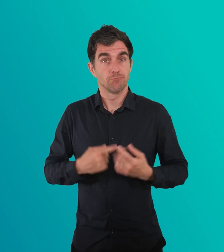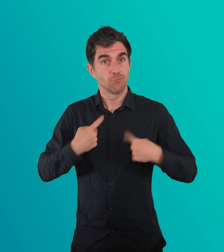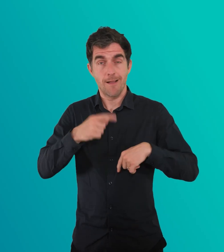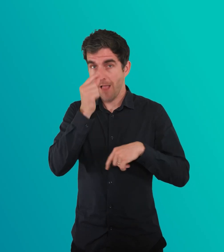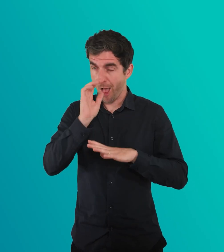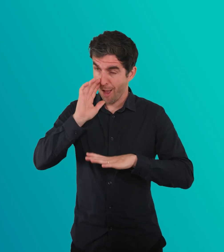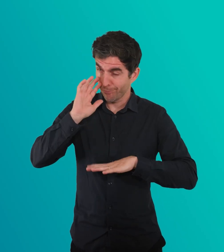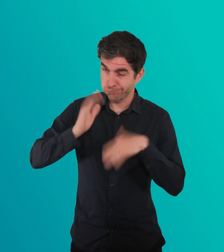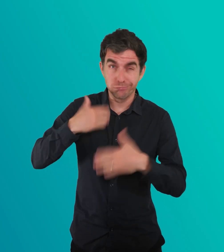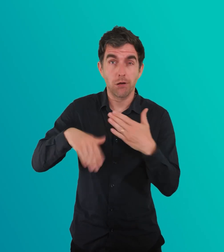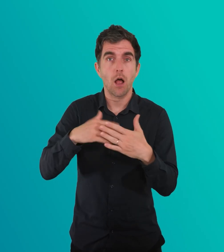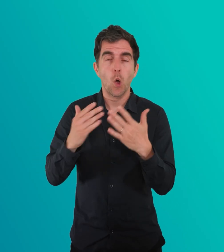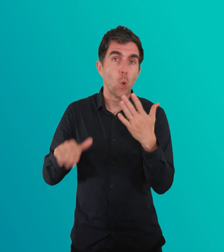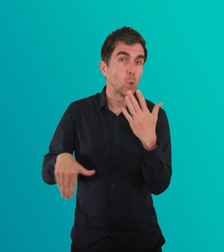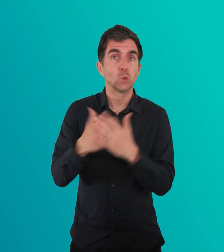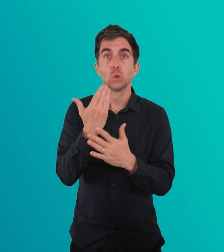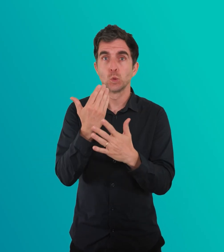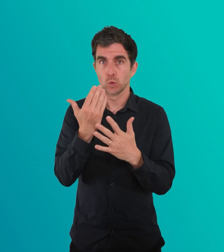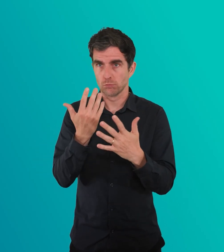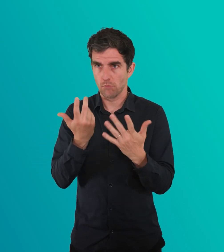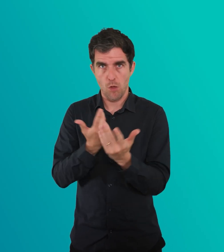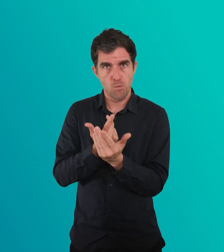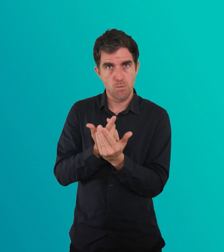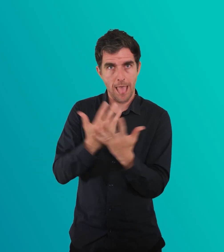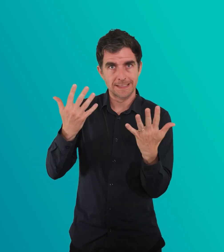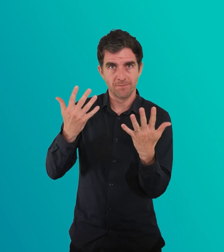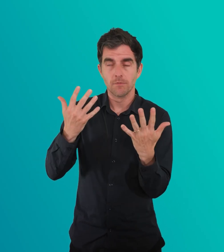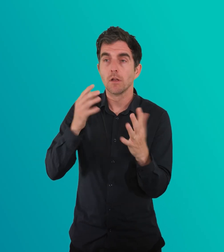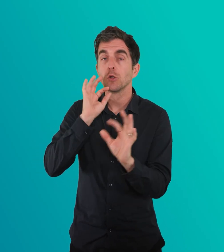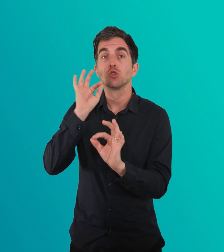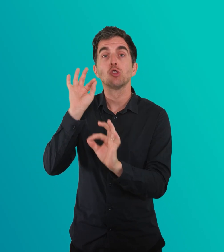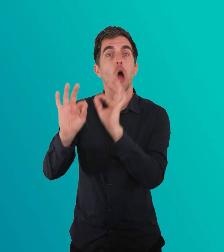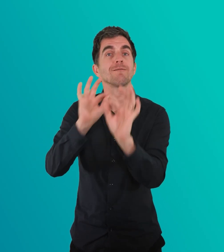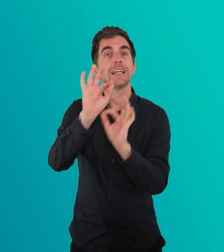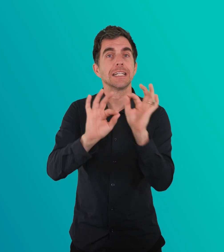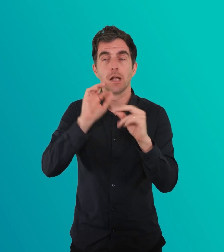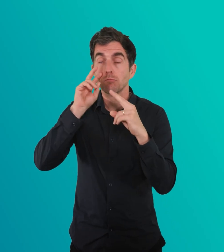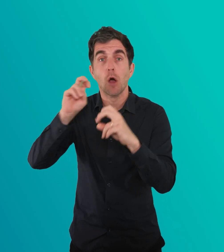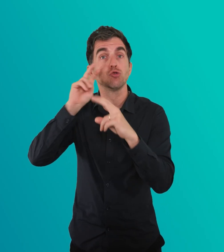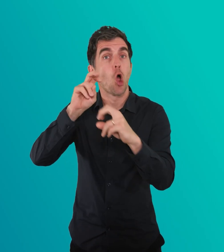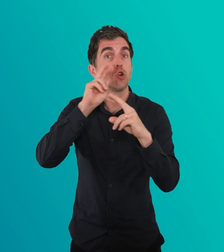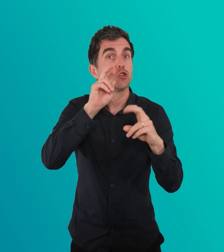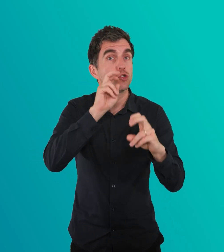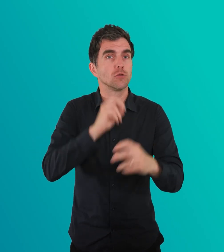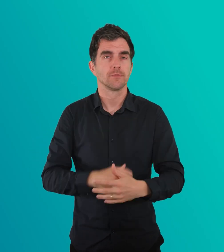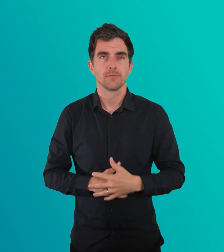carrying out new quantitative survey research,